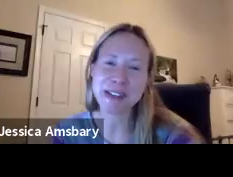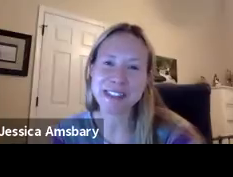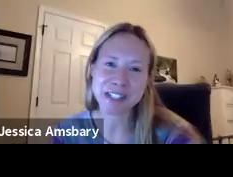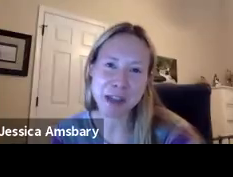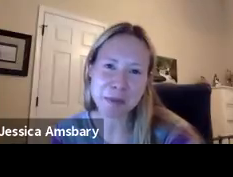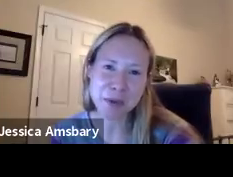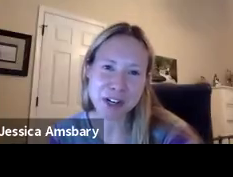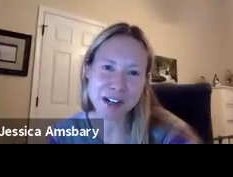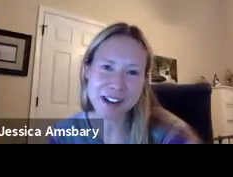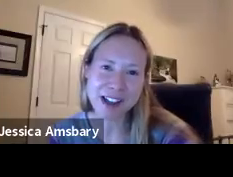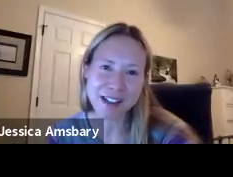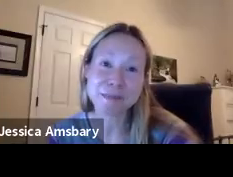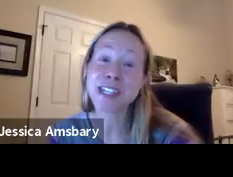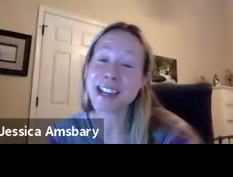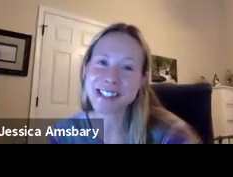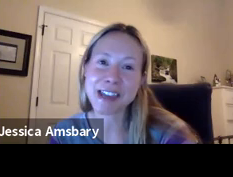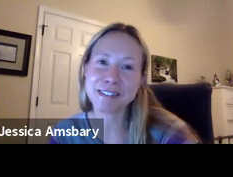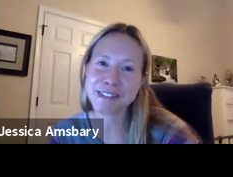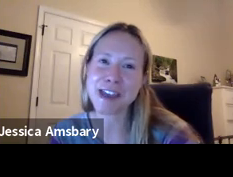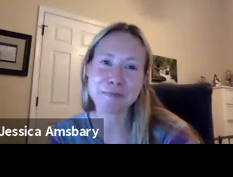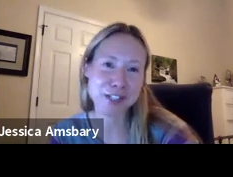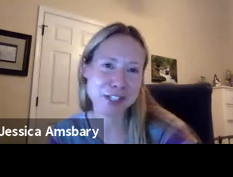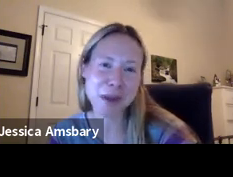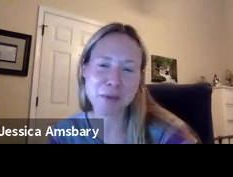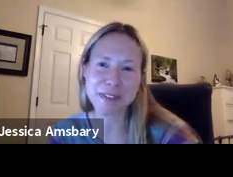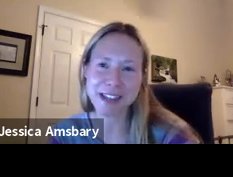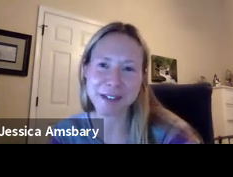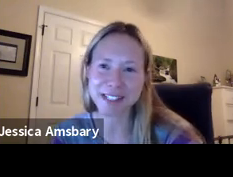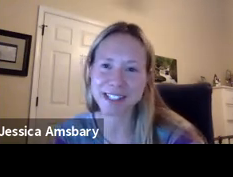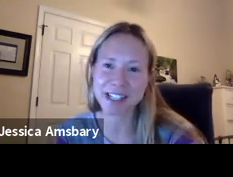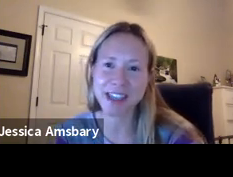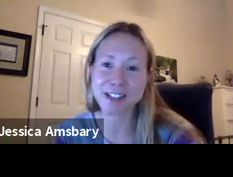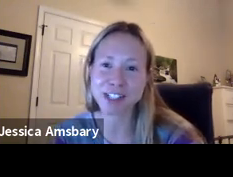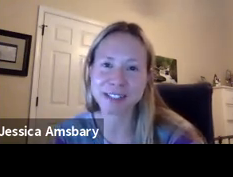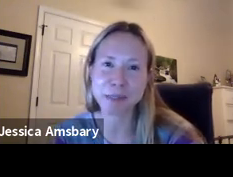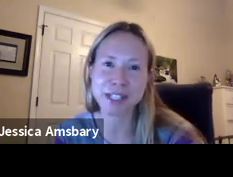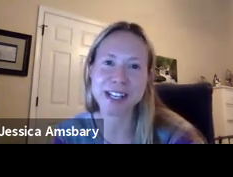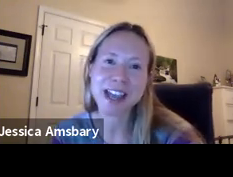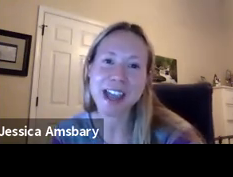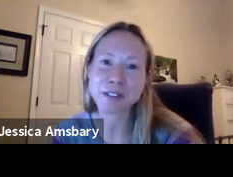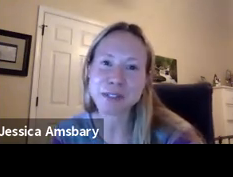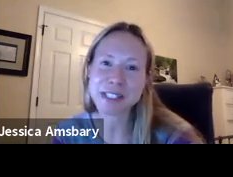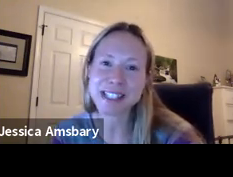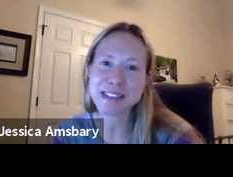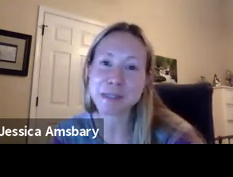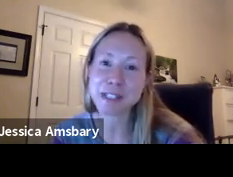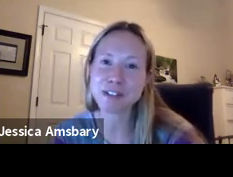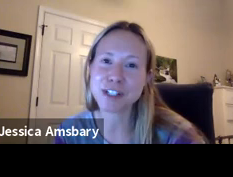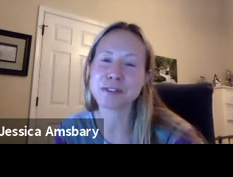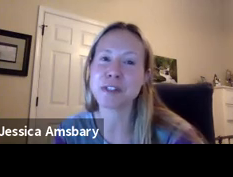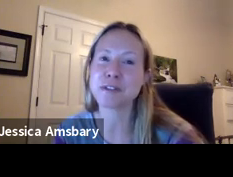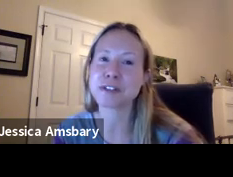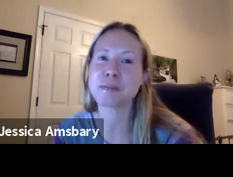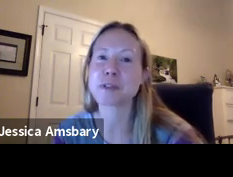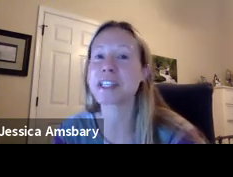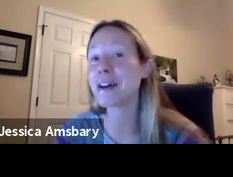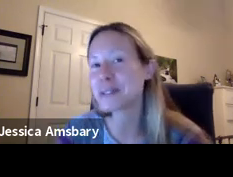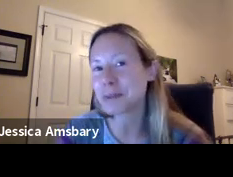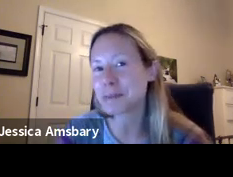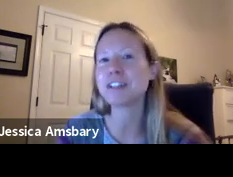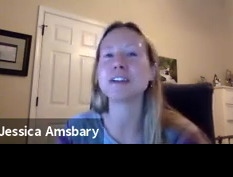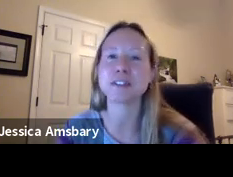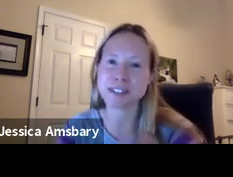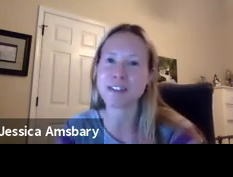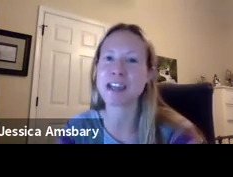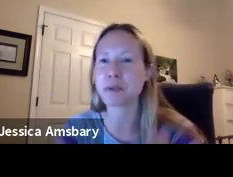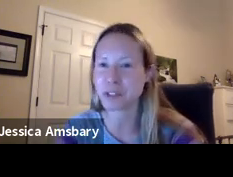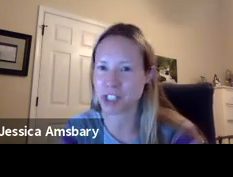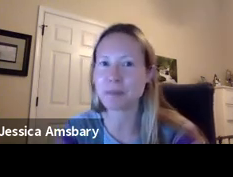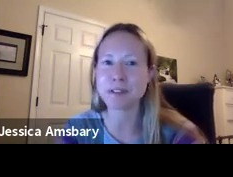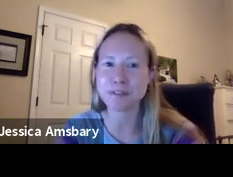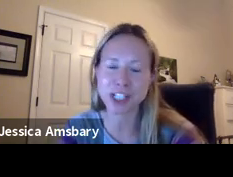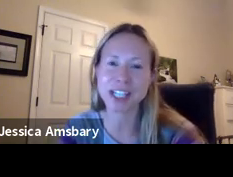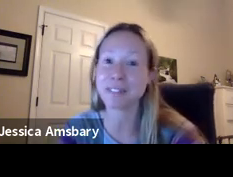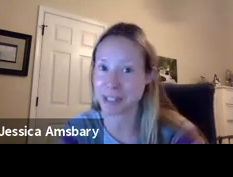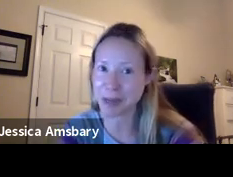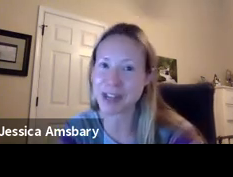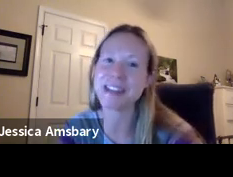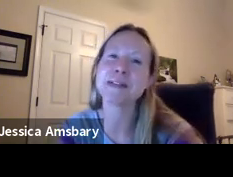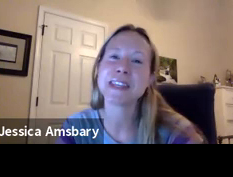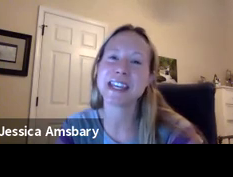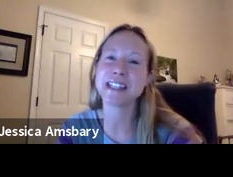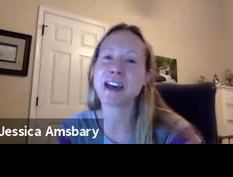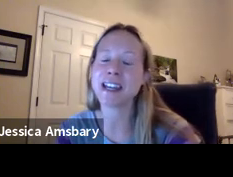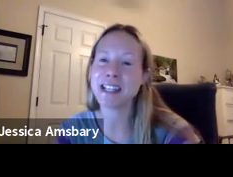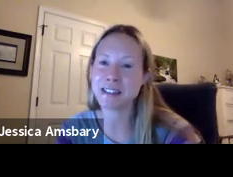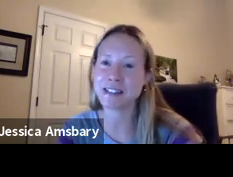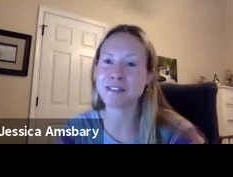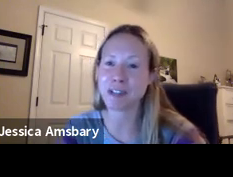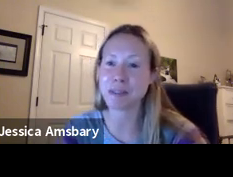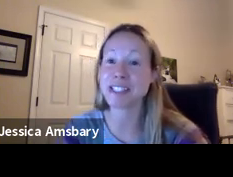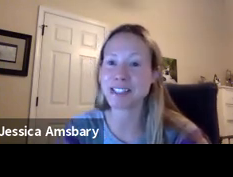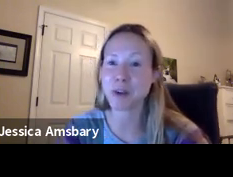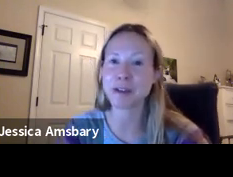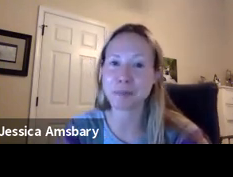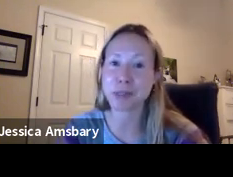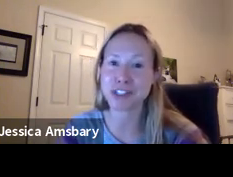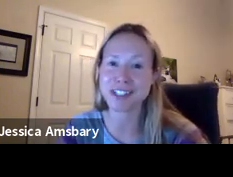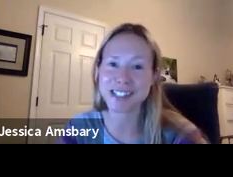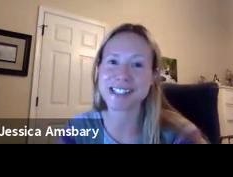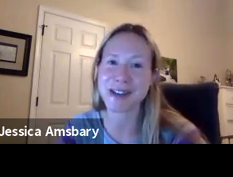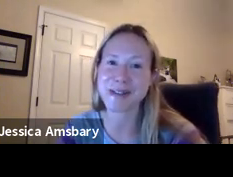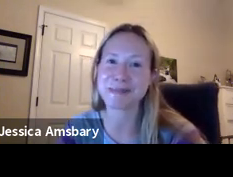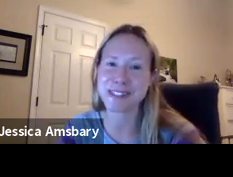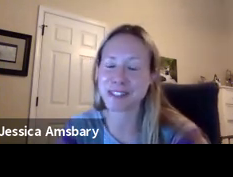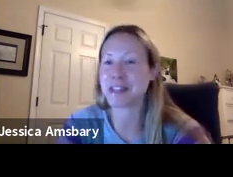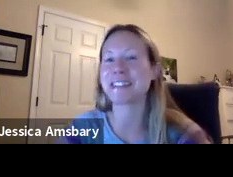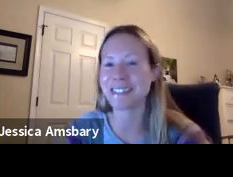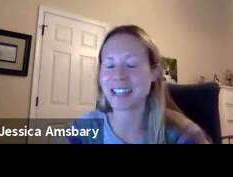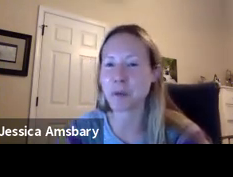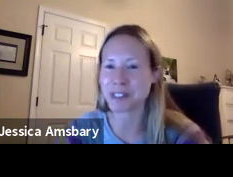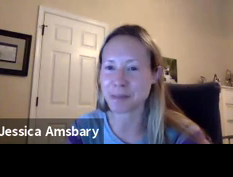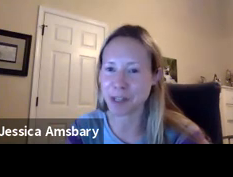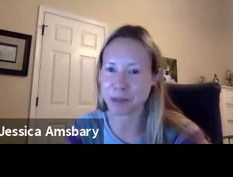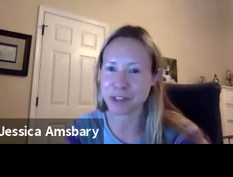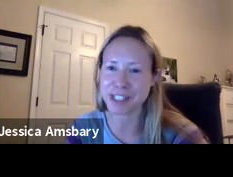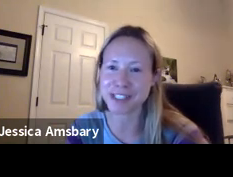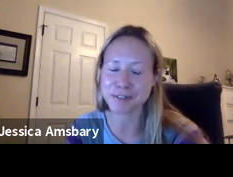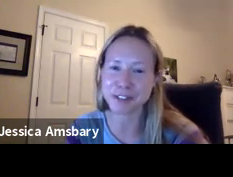And there's a couple more. Yes at FPG web 1000, aka Ching put. I also see the materials who used are mostly household materials available cheap and free like mud and not anything that families need to go out and purchase that opens up the opportunities